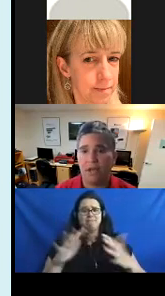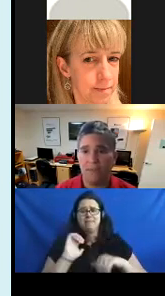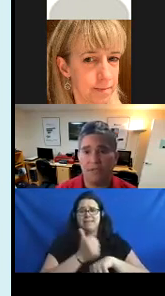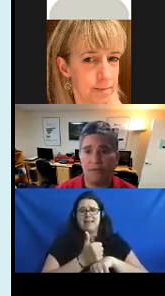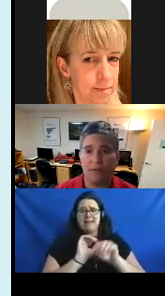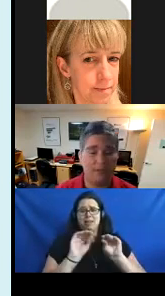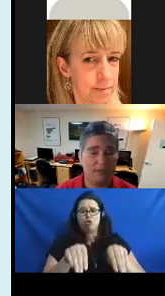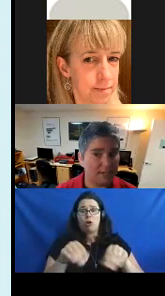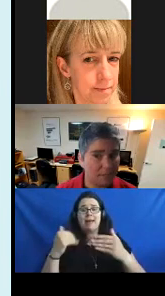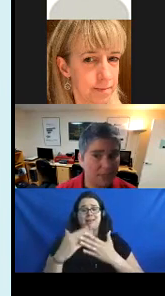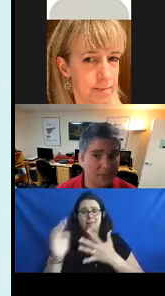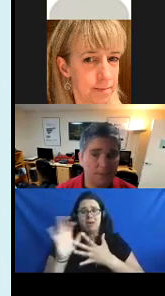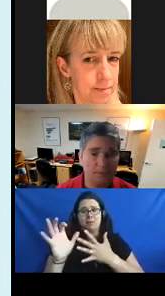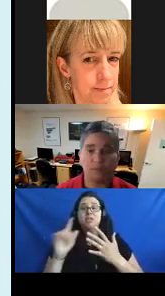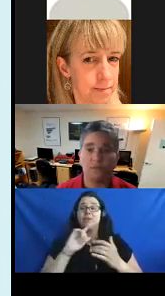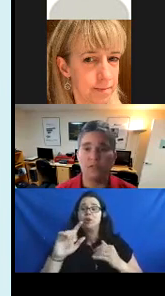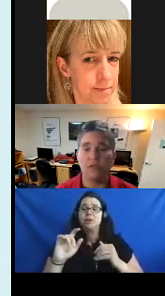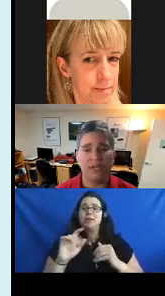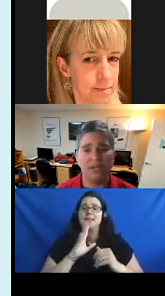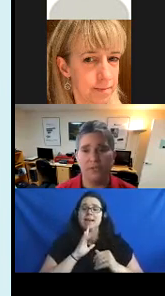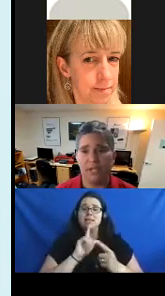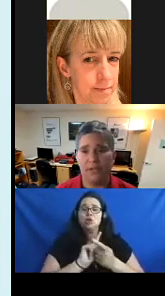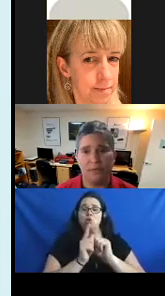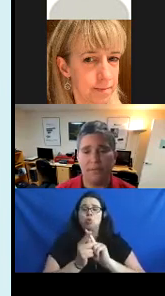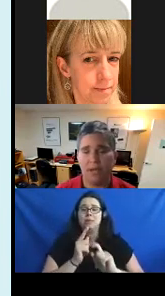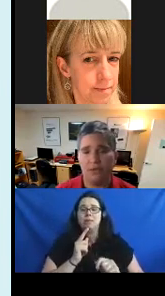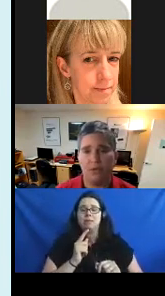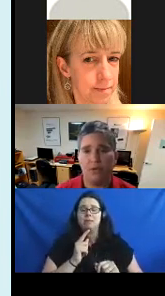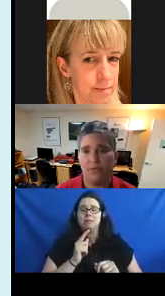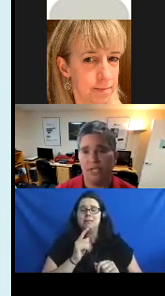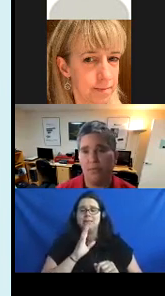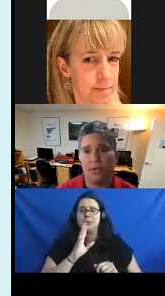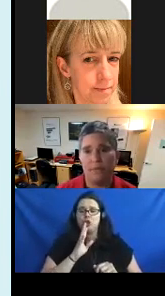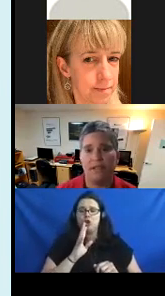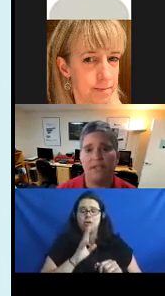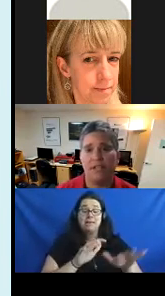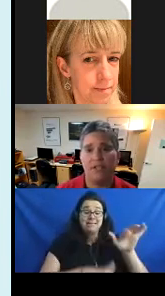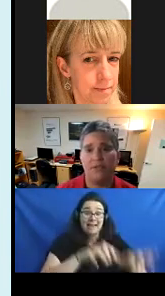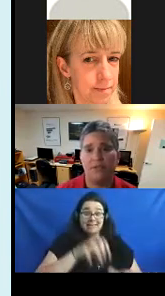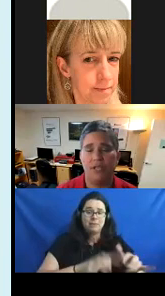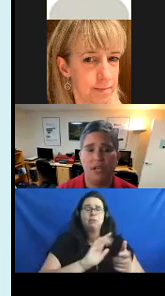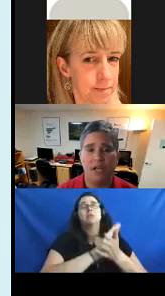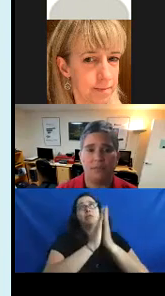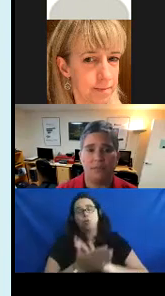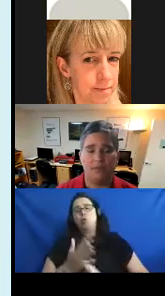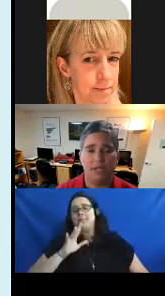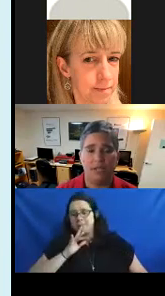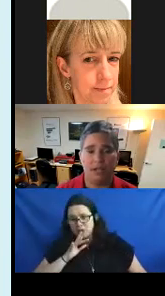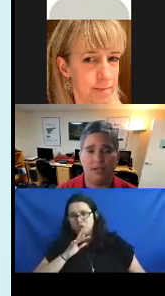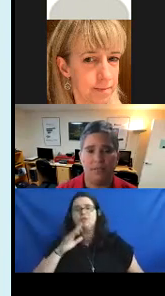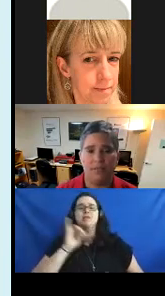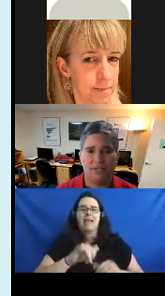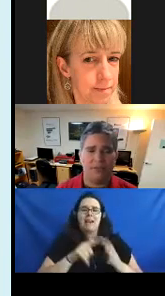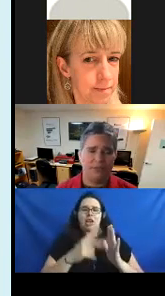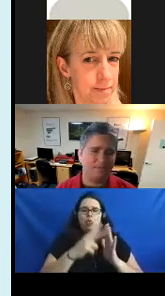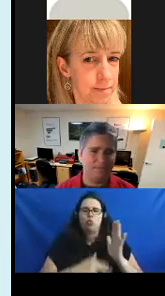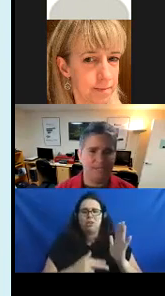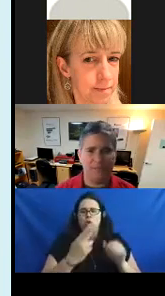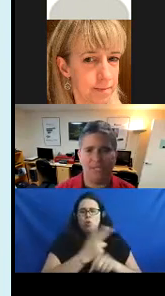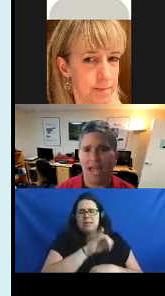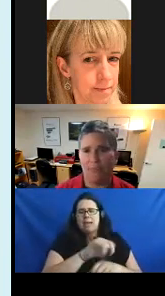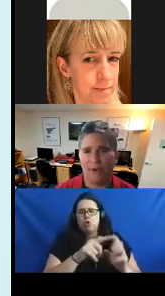OPTIONS FOR TEXT-TO-SPEECH SIMILAR TO THE APP READING